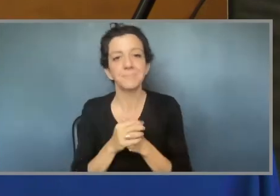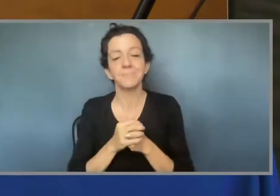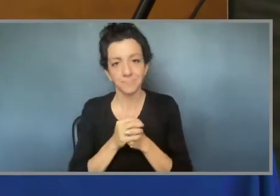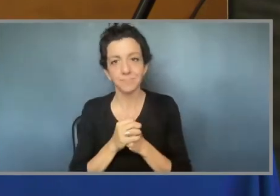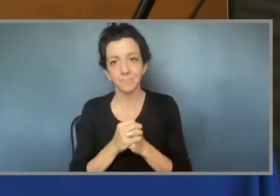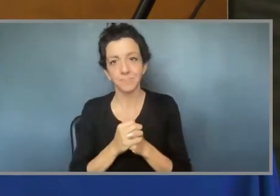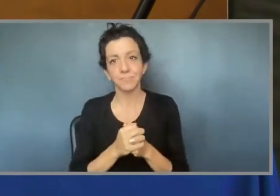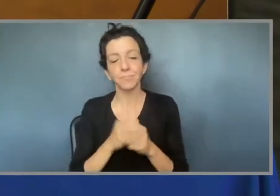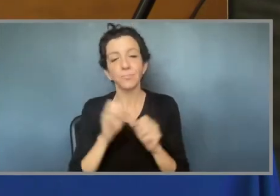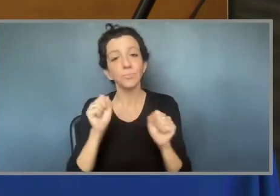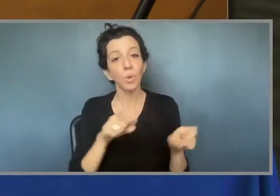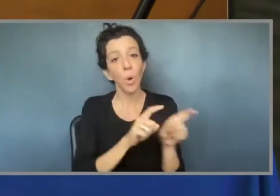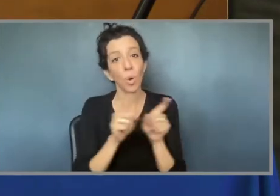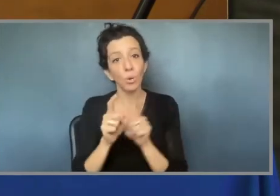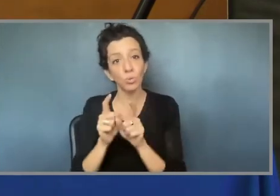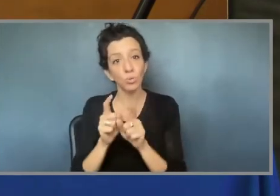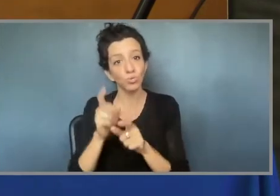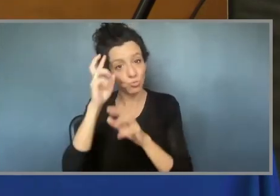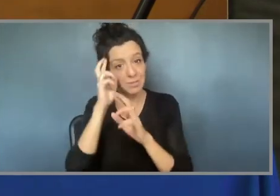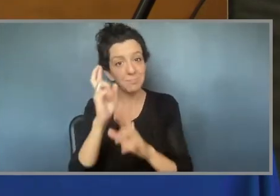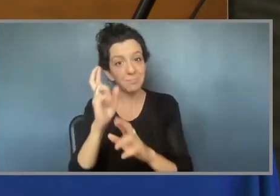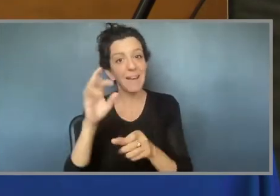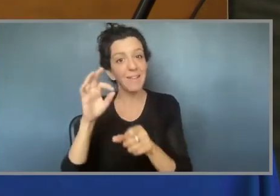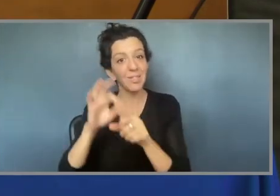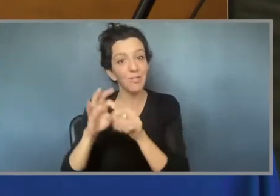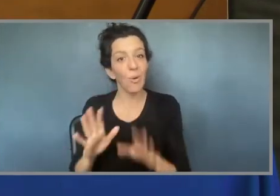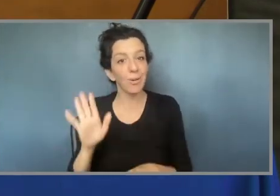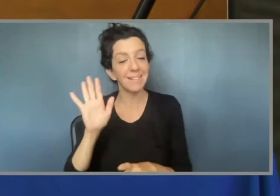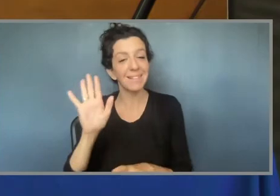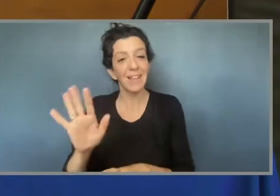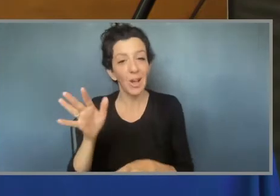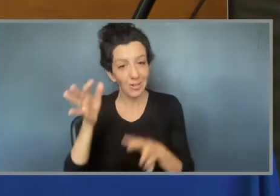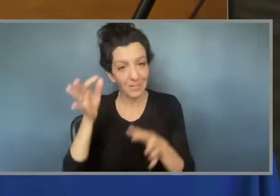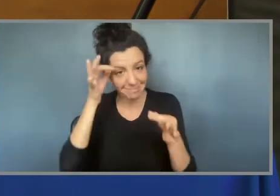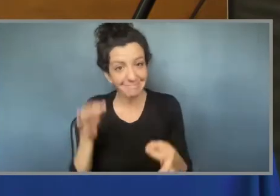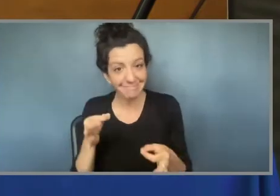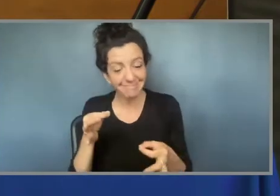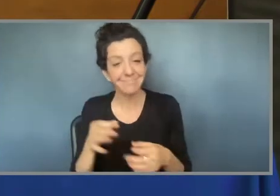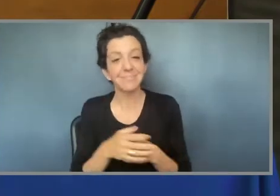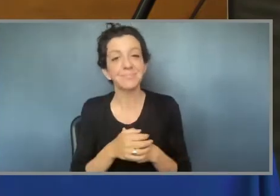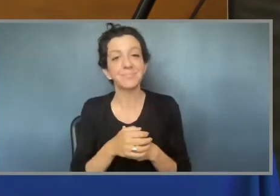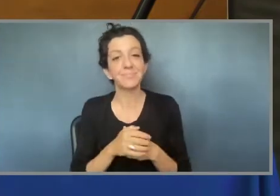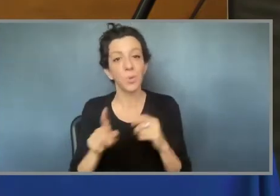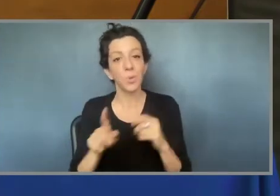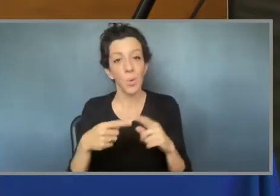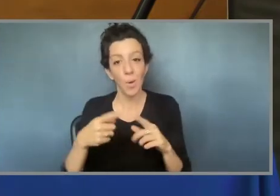Studio: You can also use, you can also respect the voters choices, in other words, when you when you those voters have